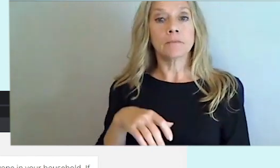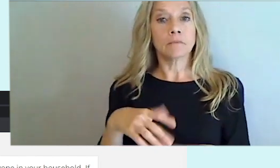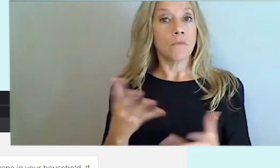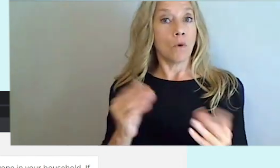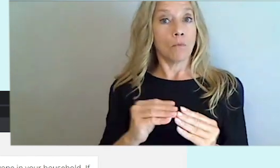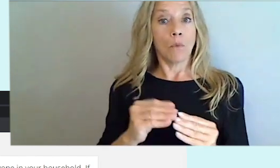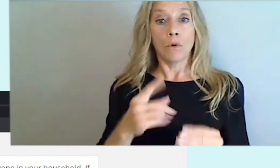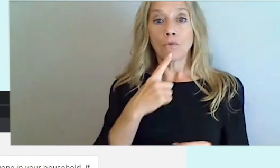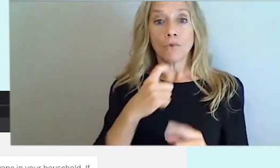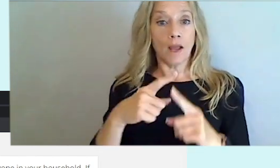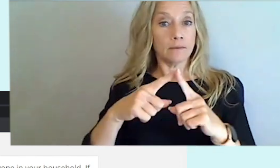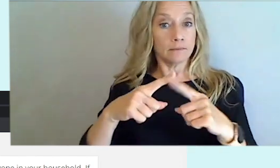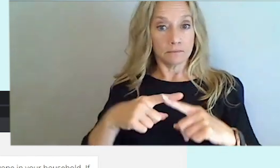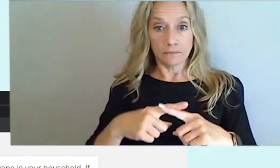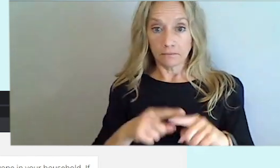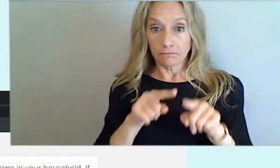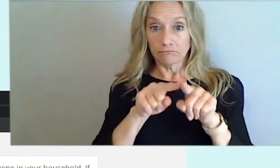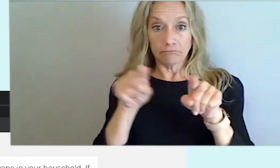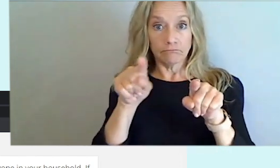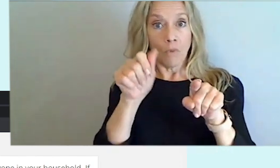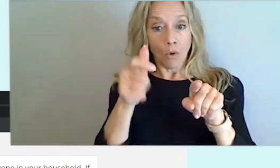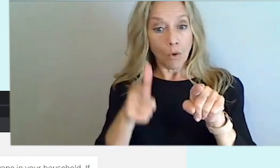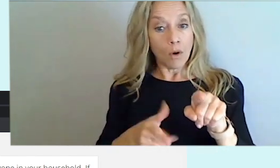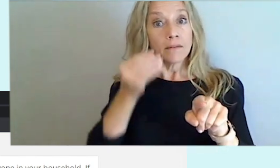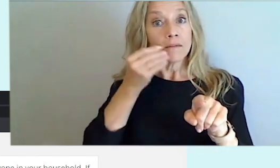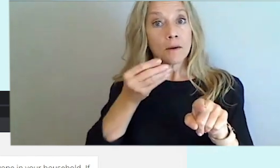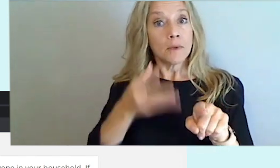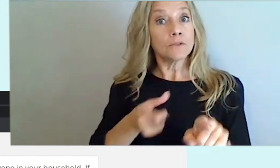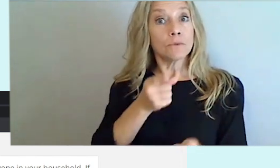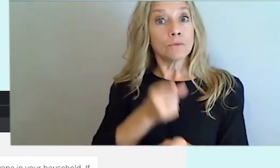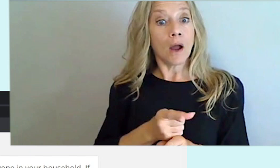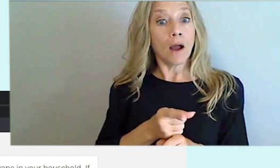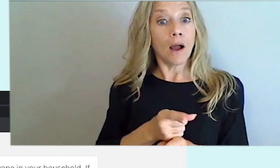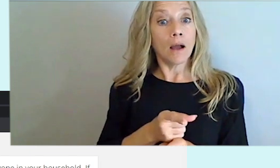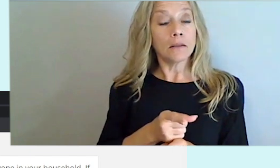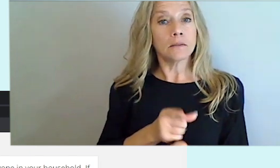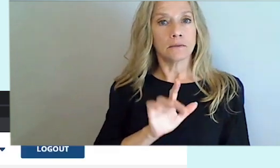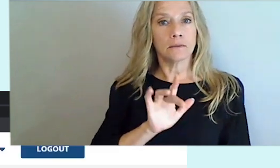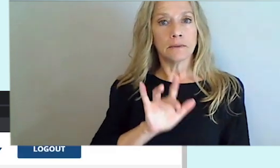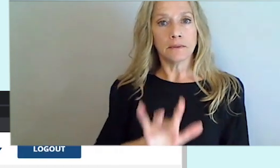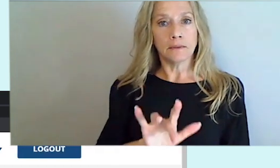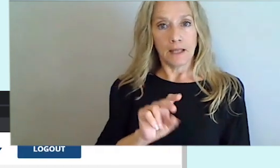and all information is correct, you can move forward by clicking next.